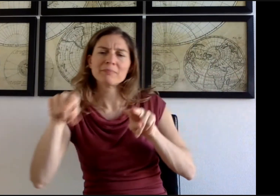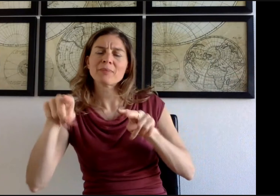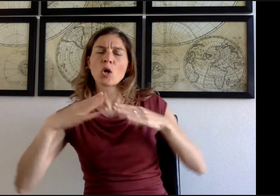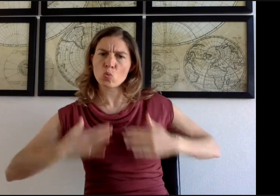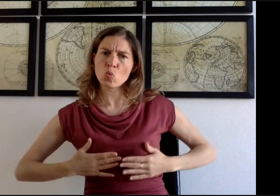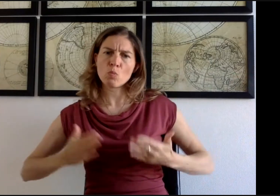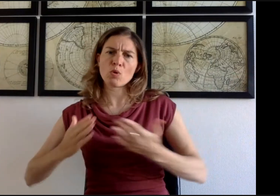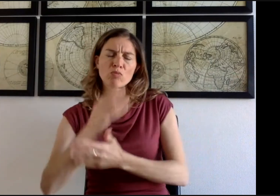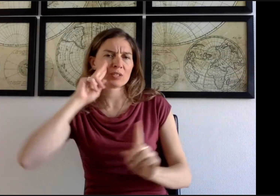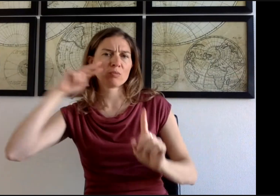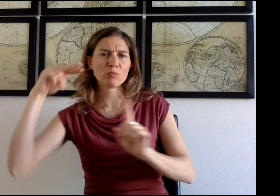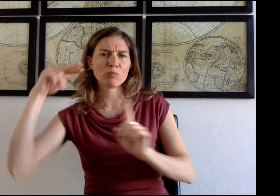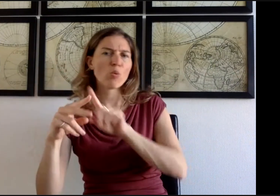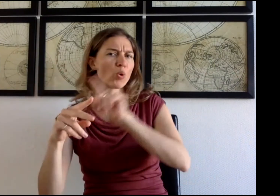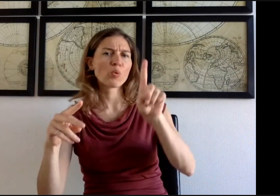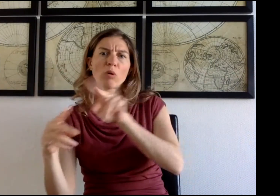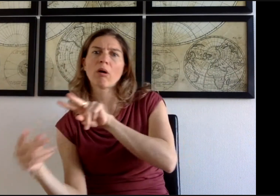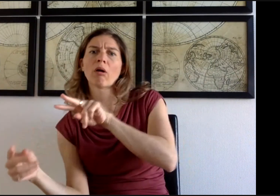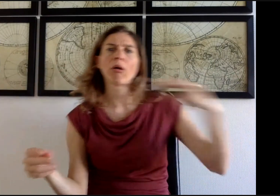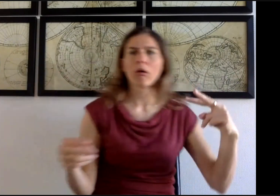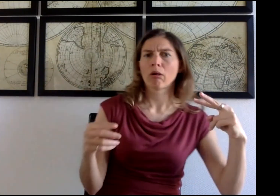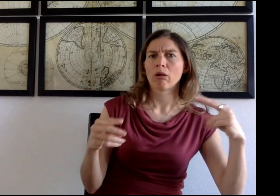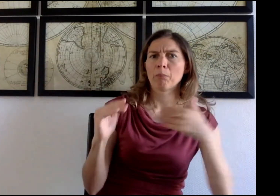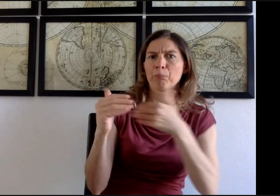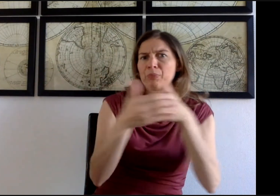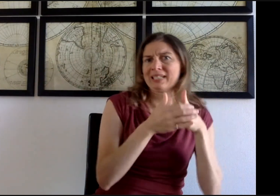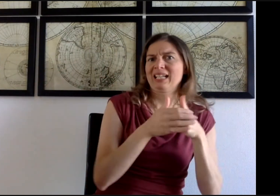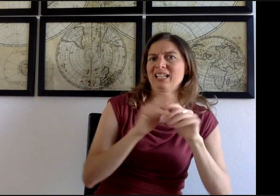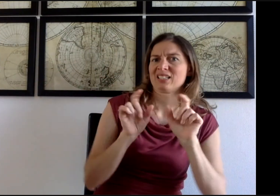And last one is national and European policymakers should adopt